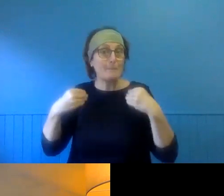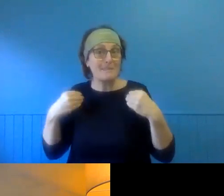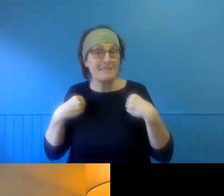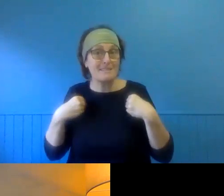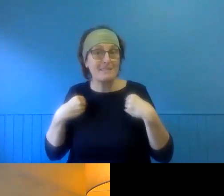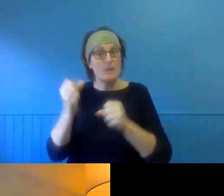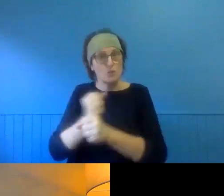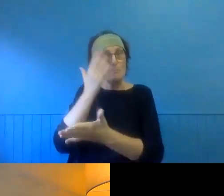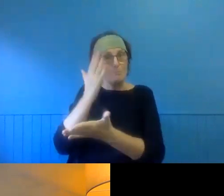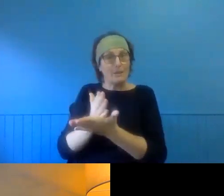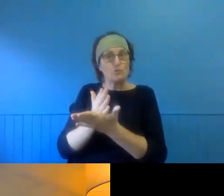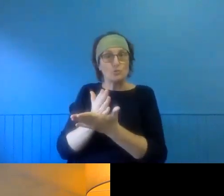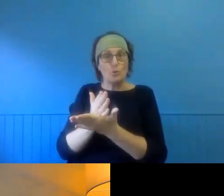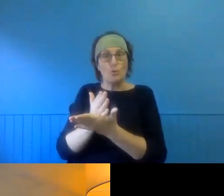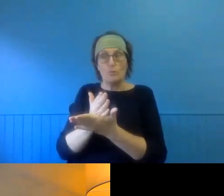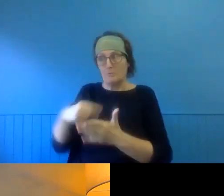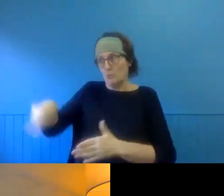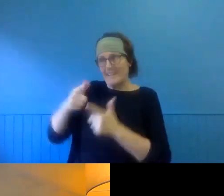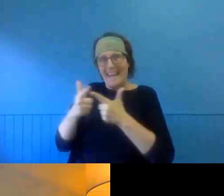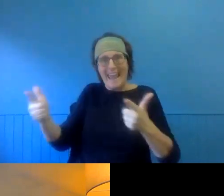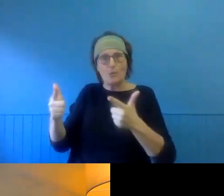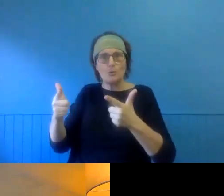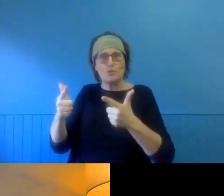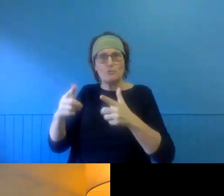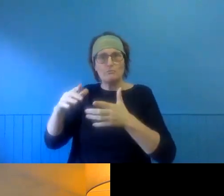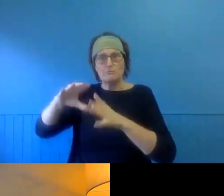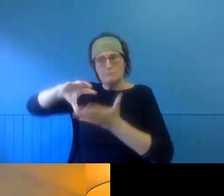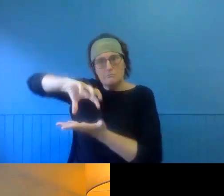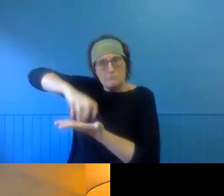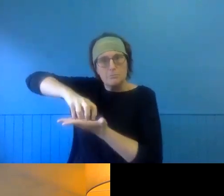these language centres that have done so much are acknowledged. And